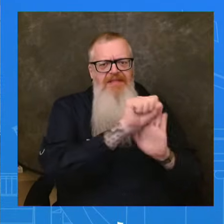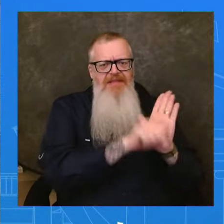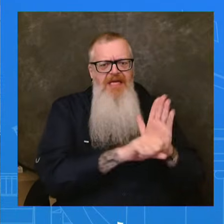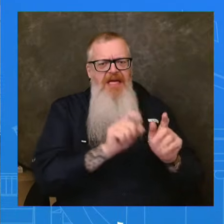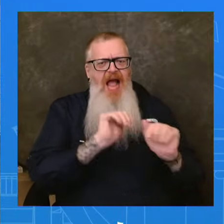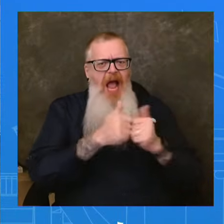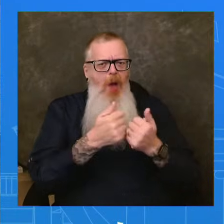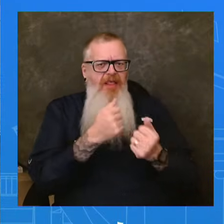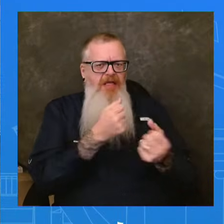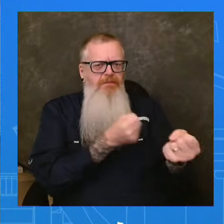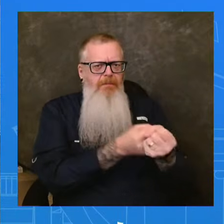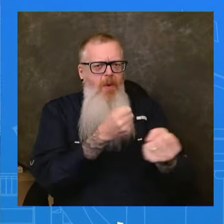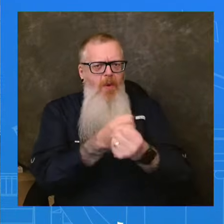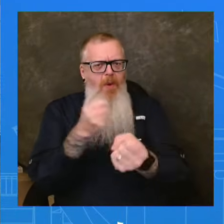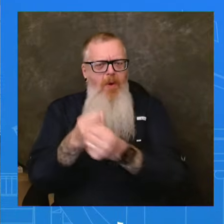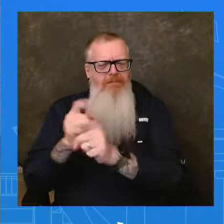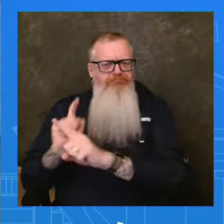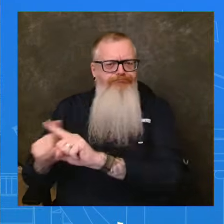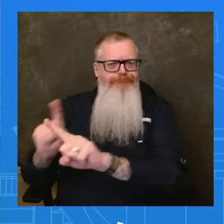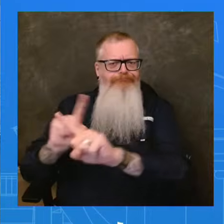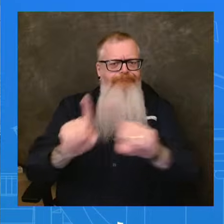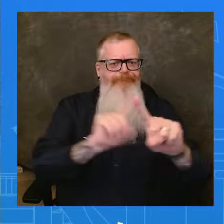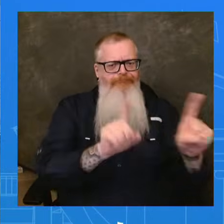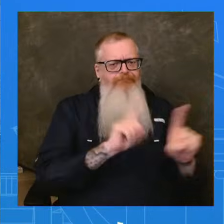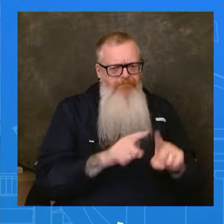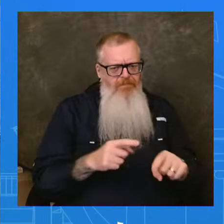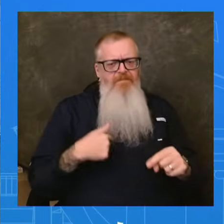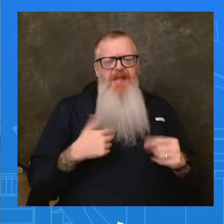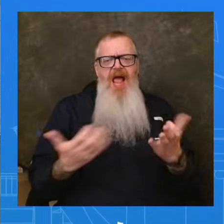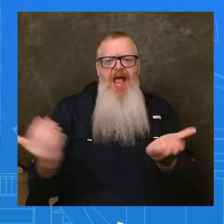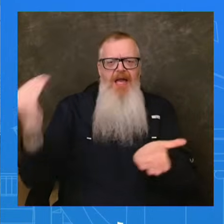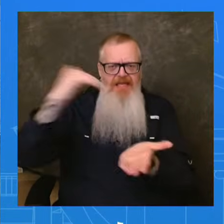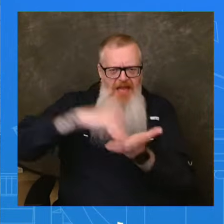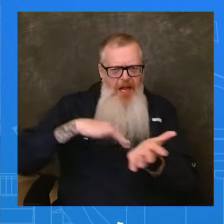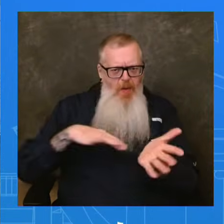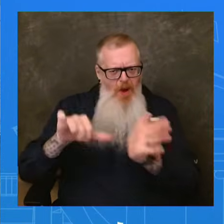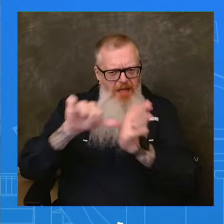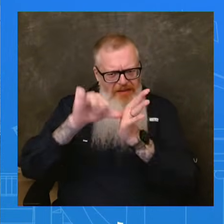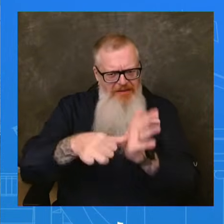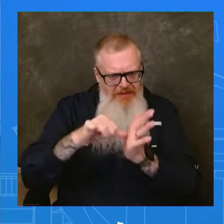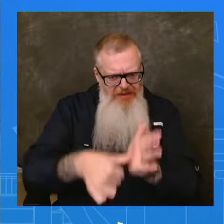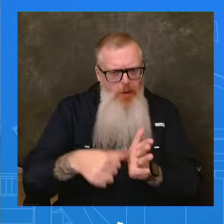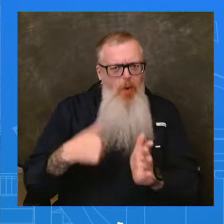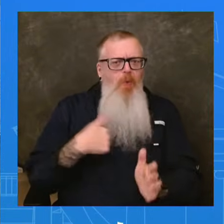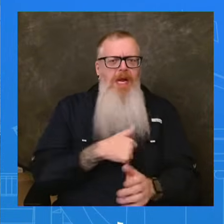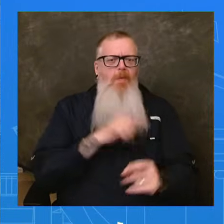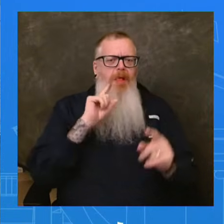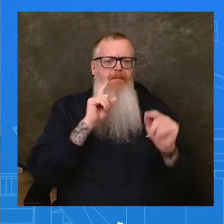I want everybody to know that we are prepared for what we need to do to support Florida,